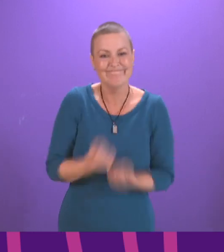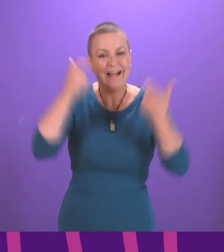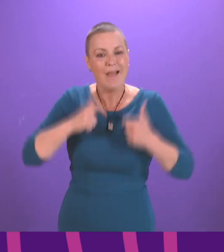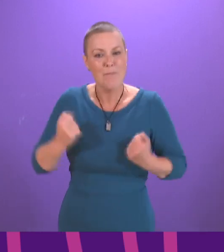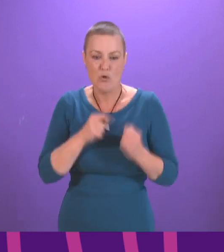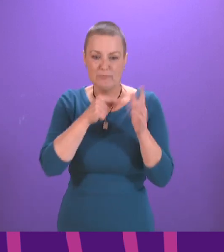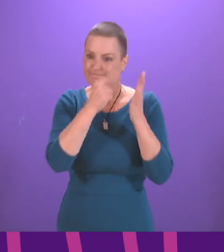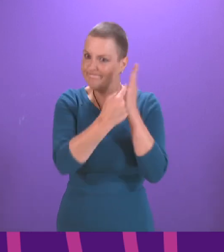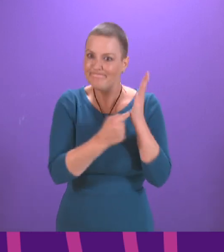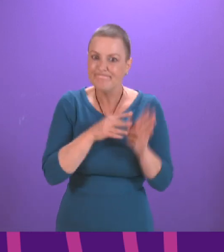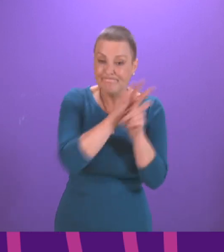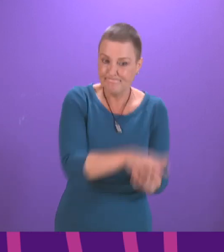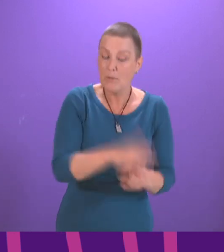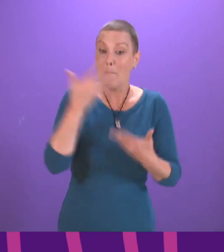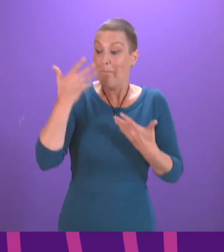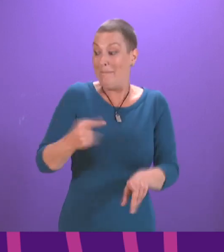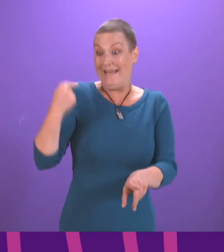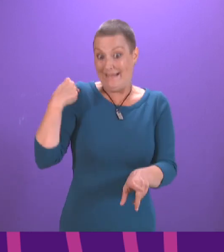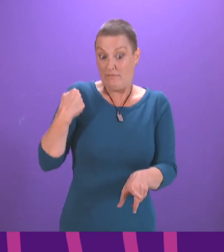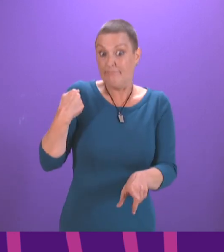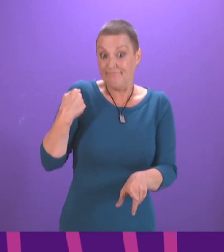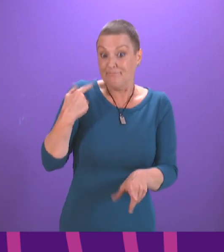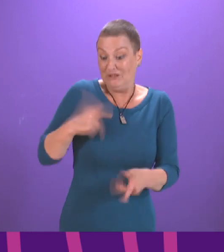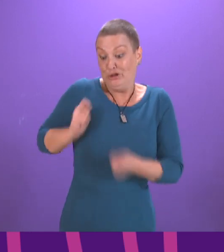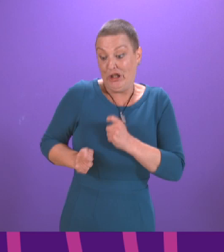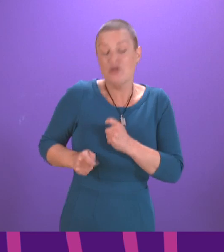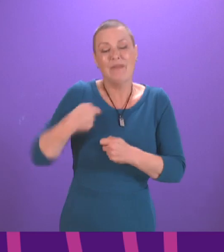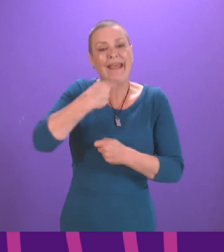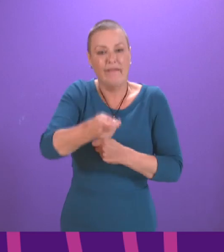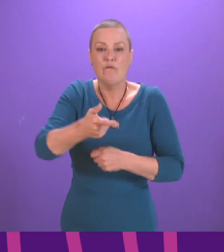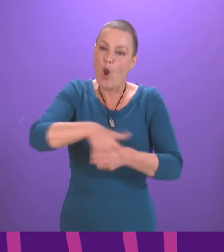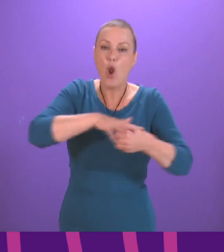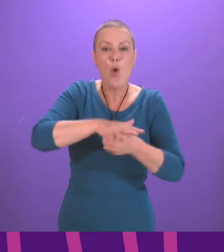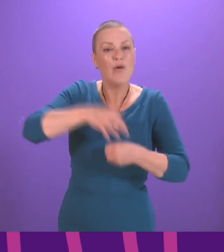recall we made some weeks ago was to give local authorities the powers to take enforcement